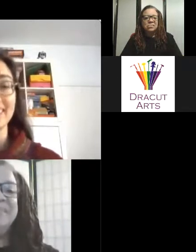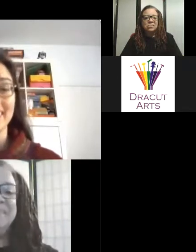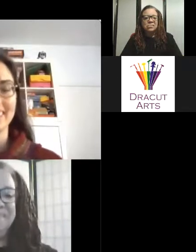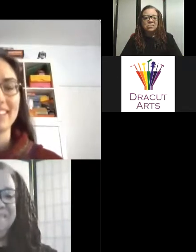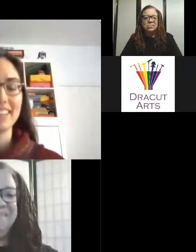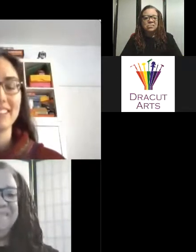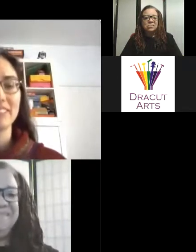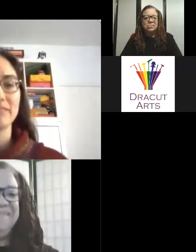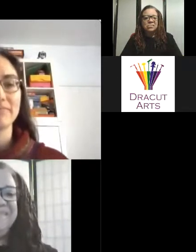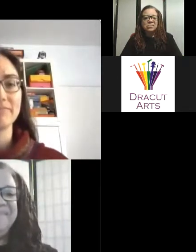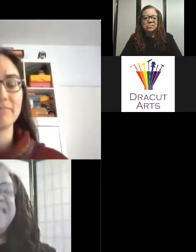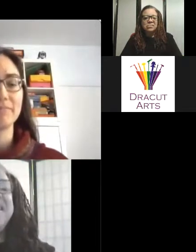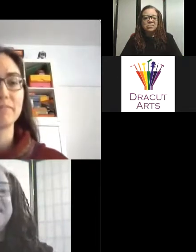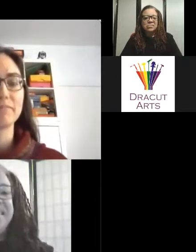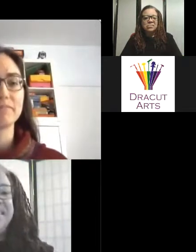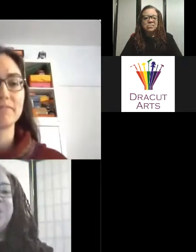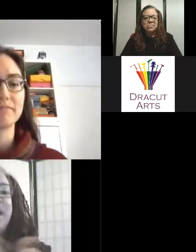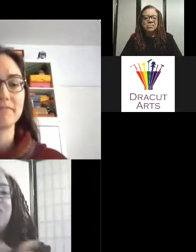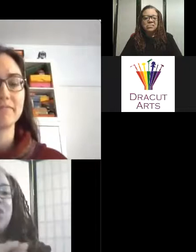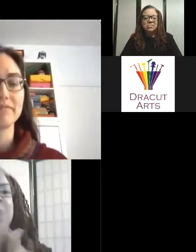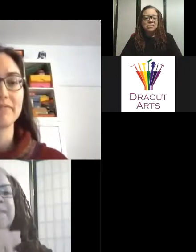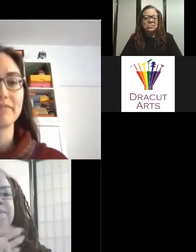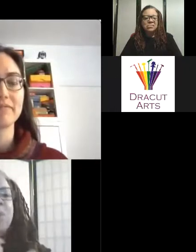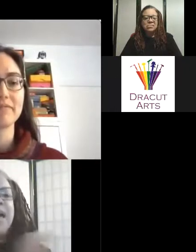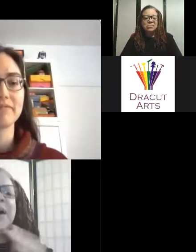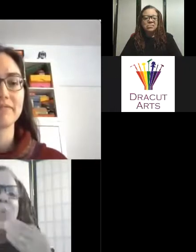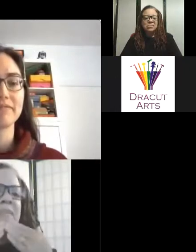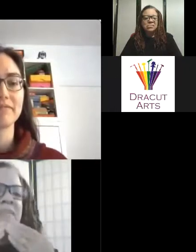So I should, I should, um, before we end, I want to thank, um all the schools